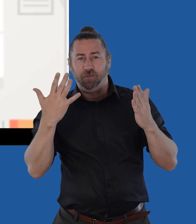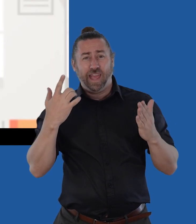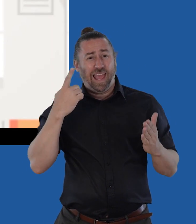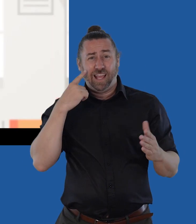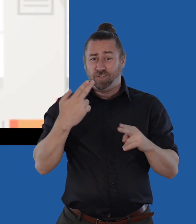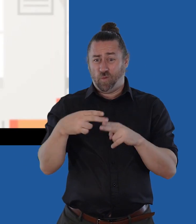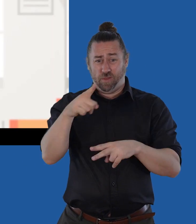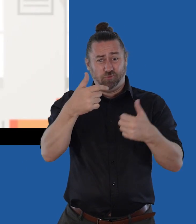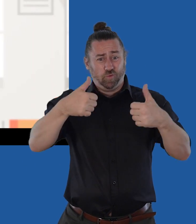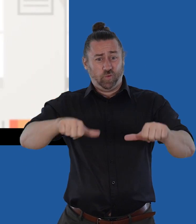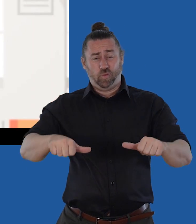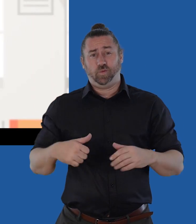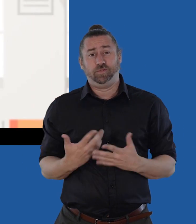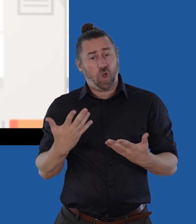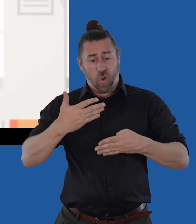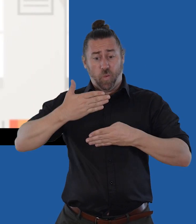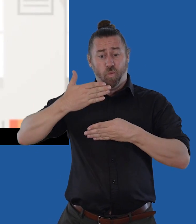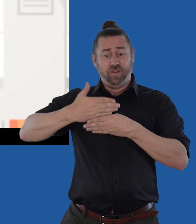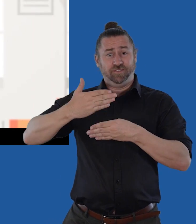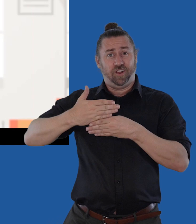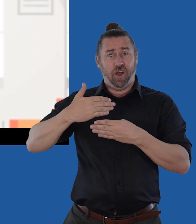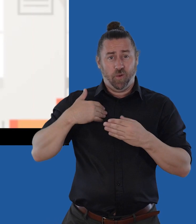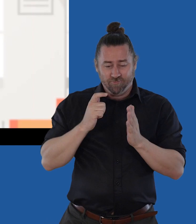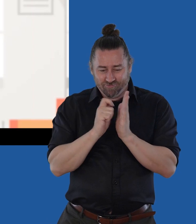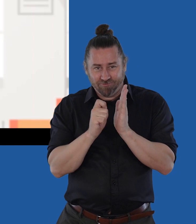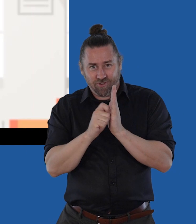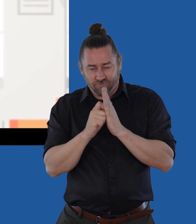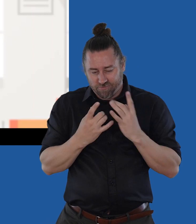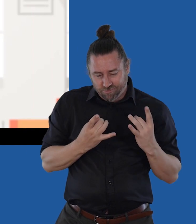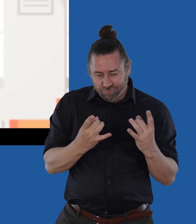We're building windows for each of us so that it's great for all of us.